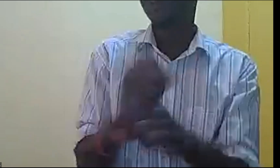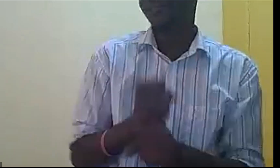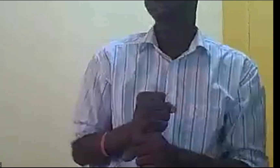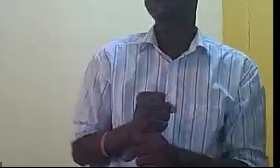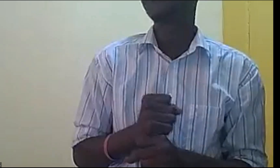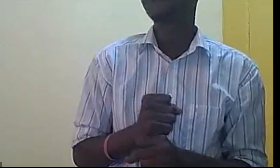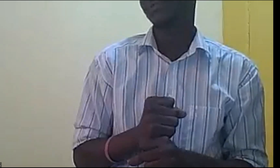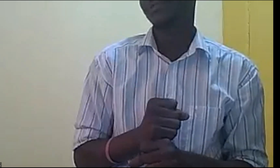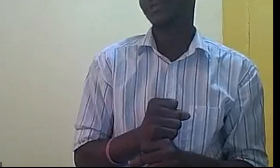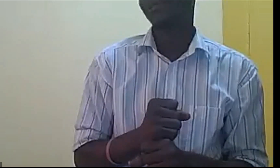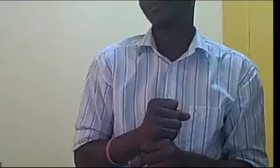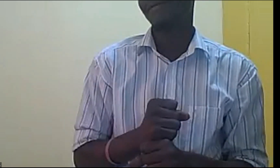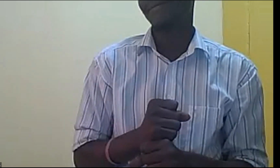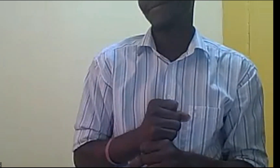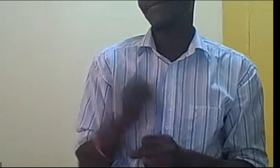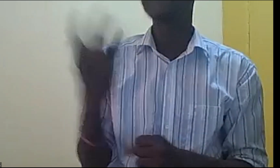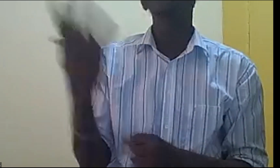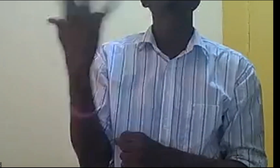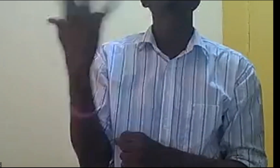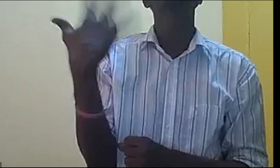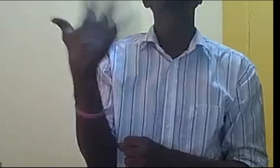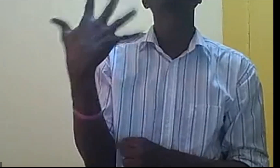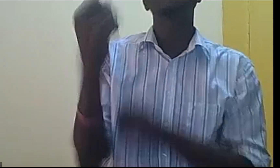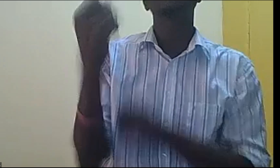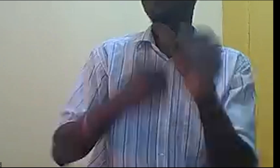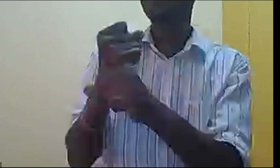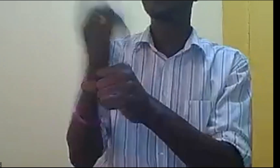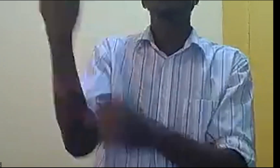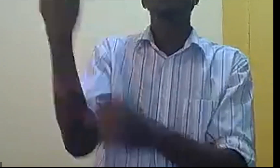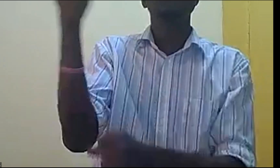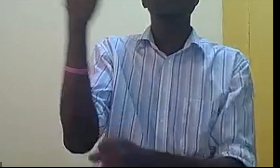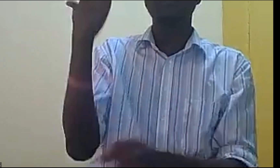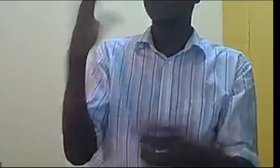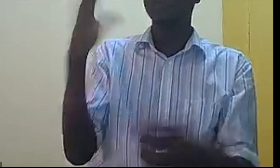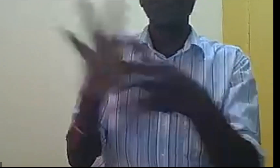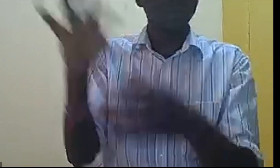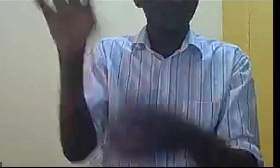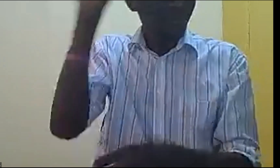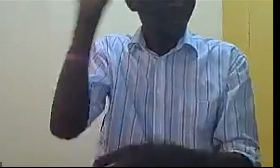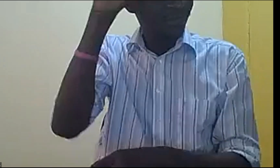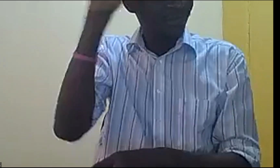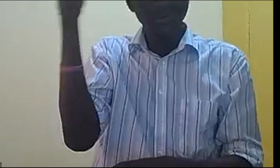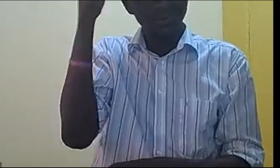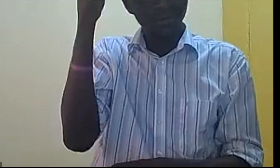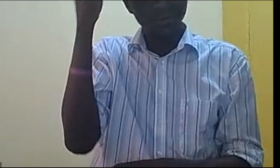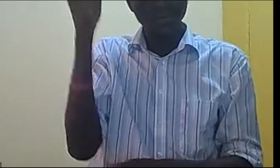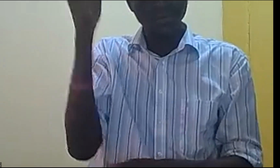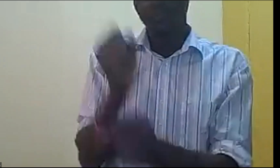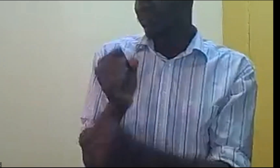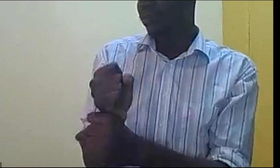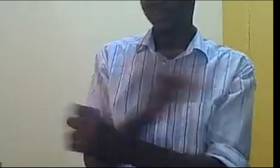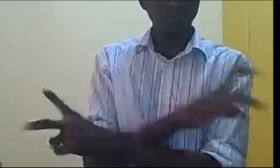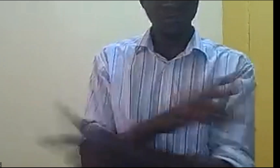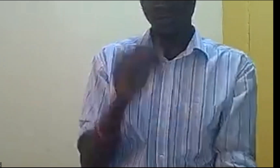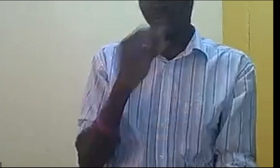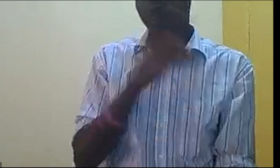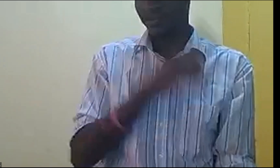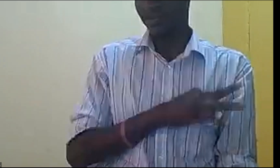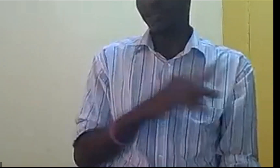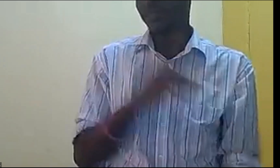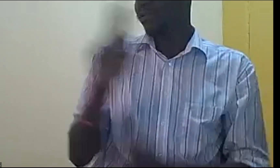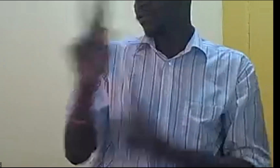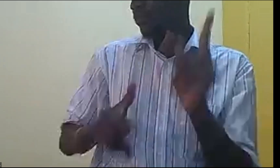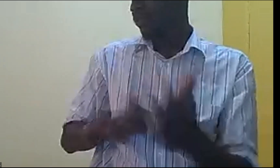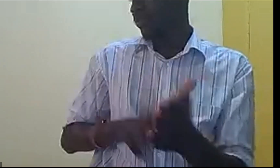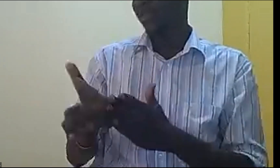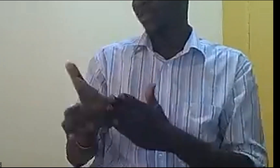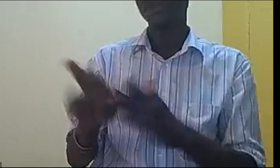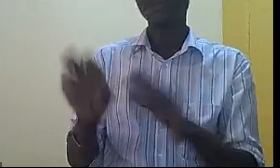That's why, when we started, disability was seen as a cause, as a witchcraft in as people that depend, they have no value.